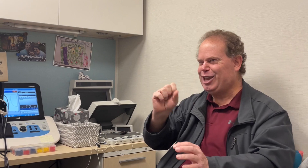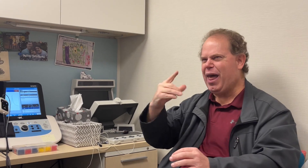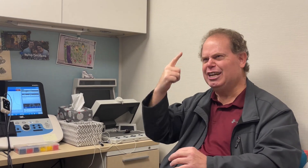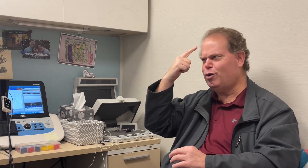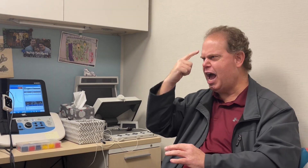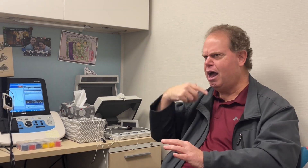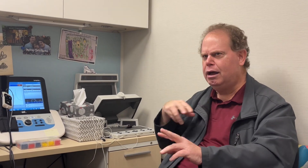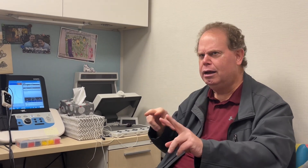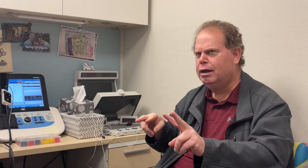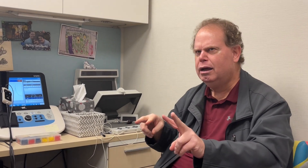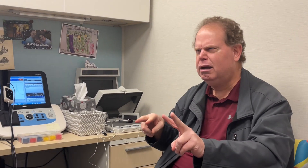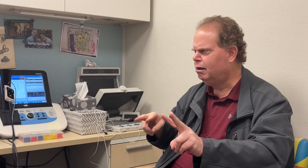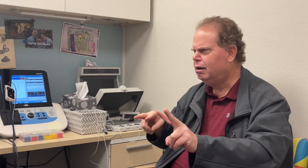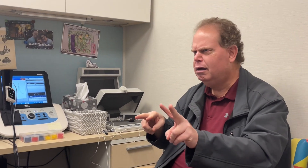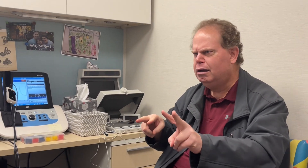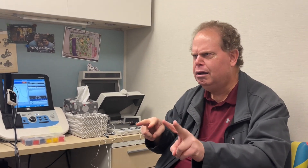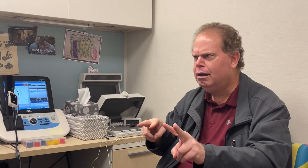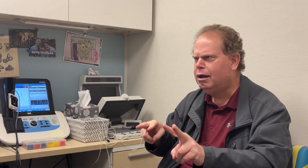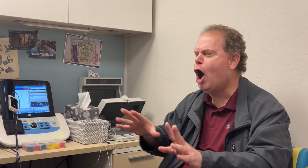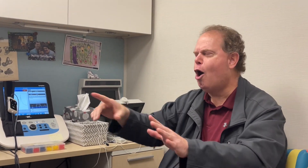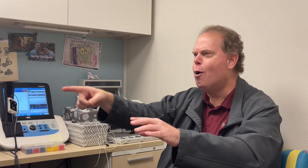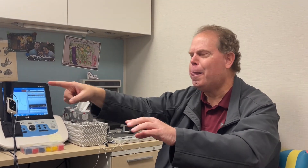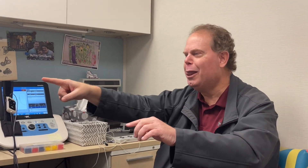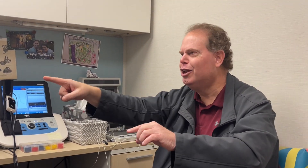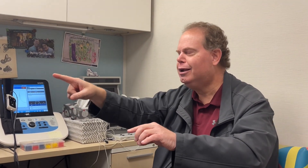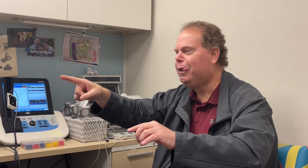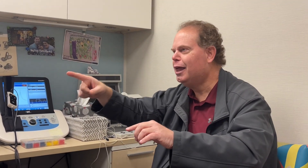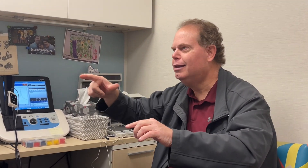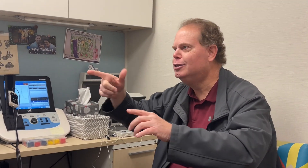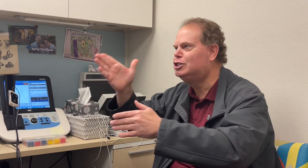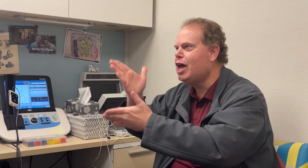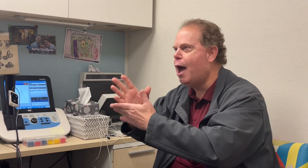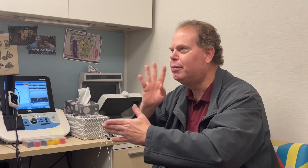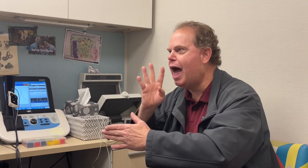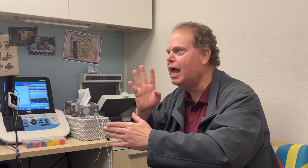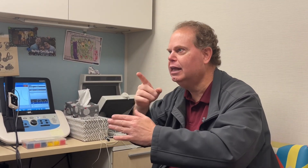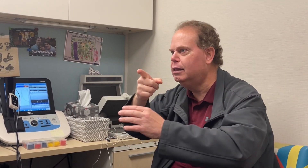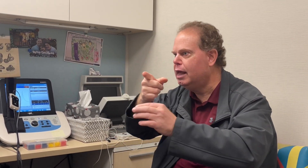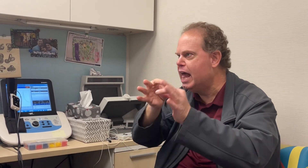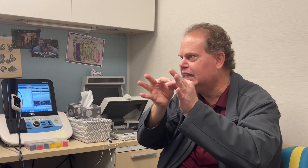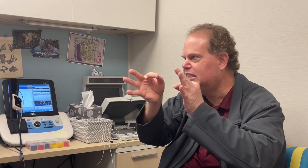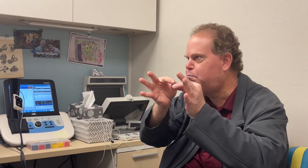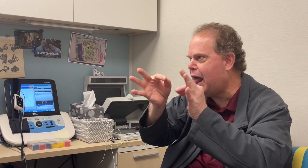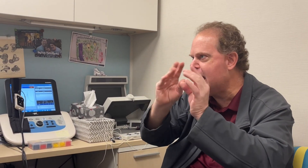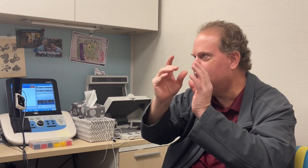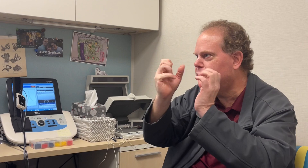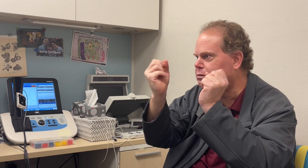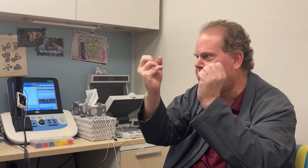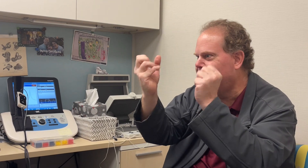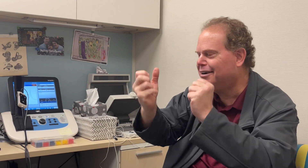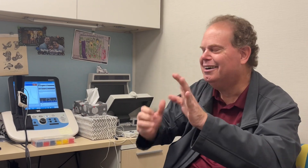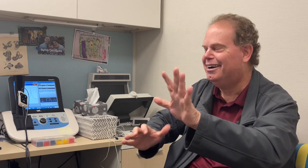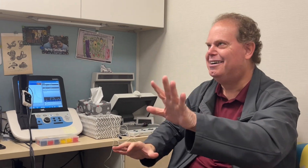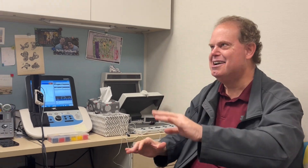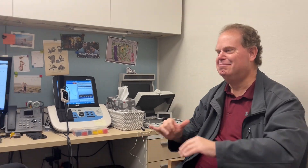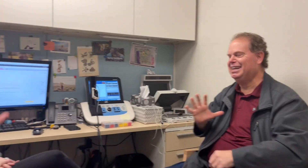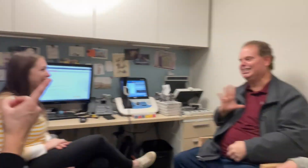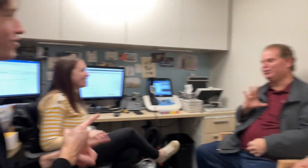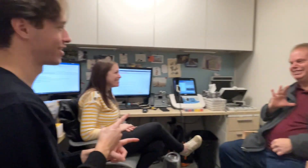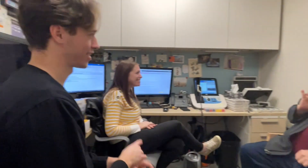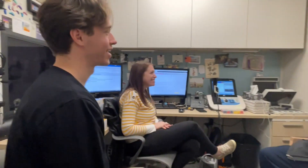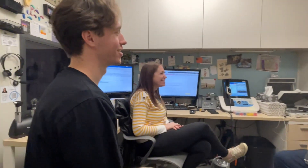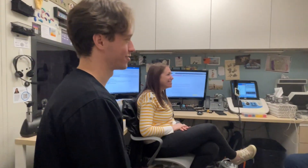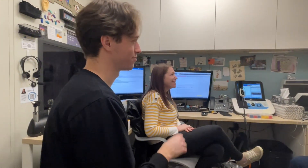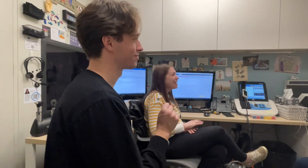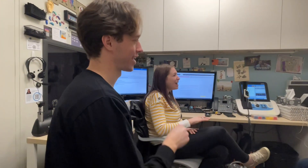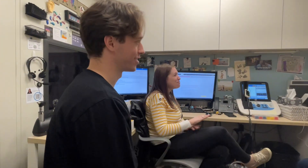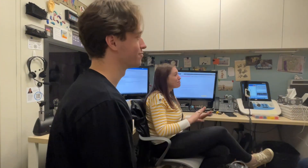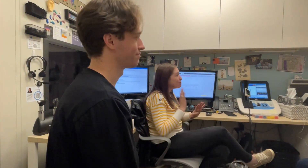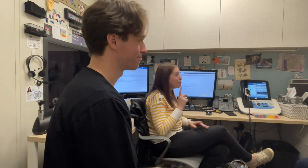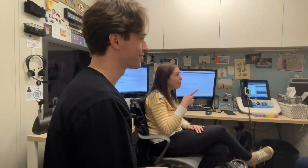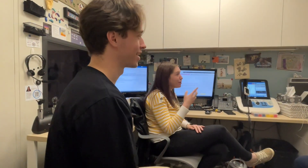yeah you're right you're like wait wait wa wait oh and it's yes yes yeah before you